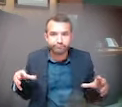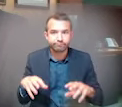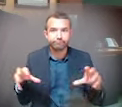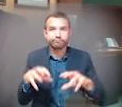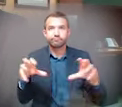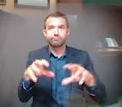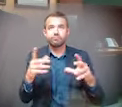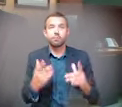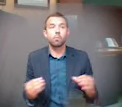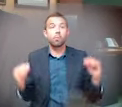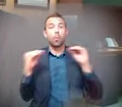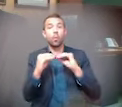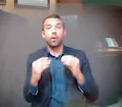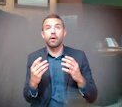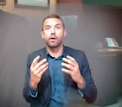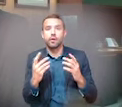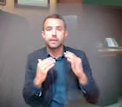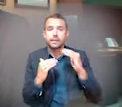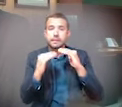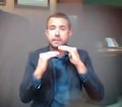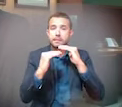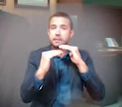it still requires all of us to be ever vigilant.